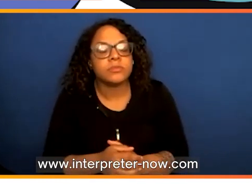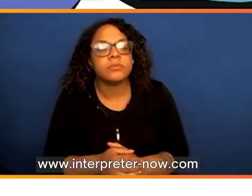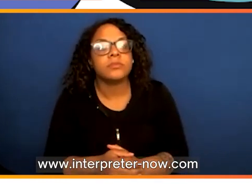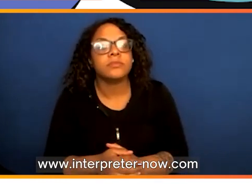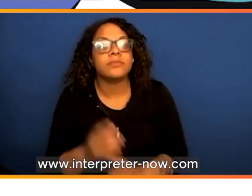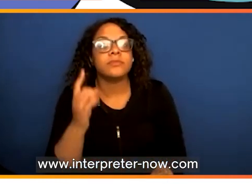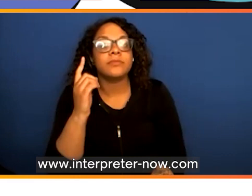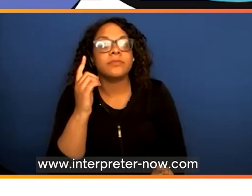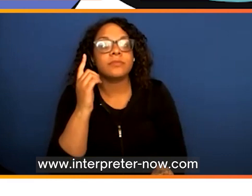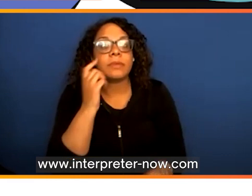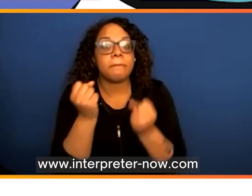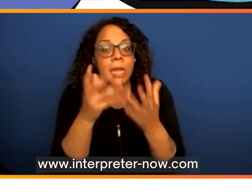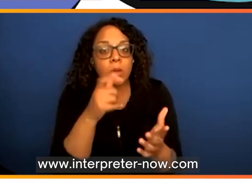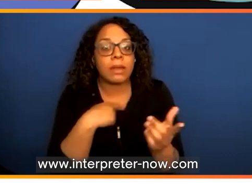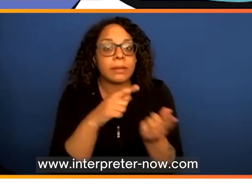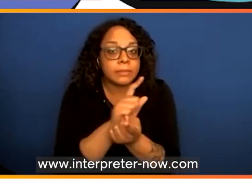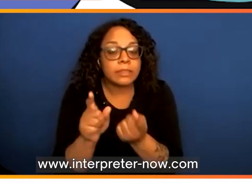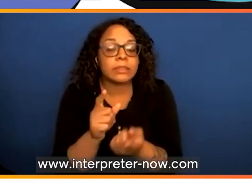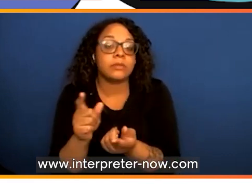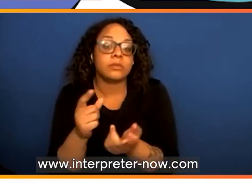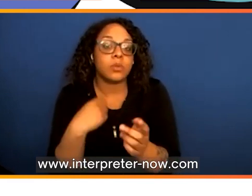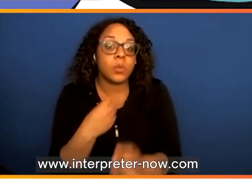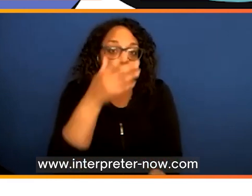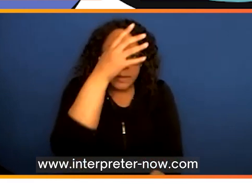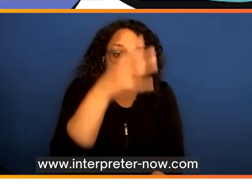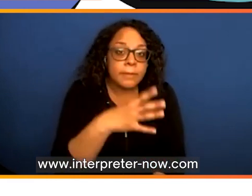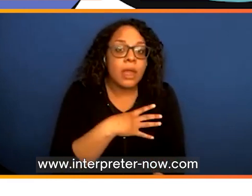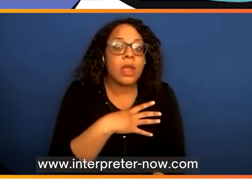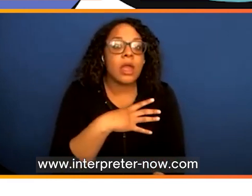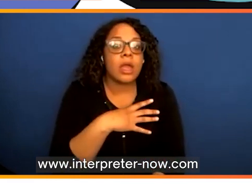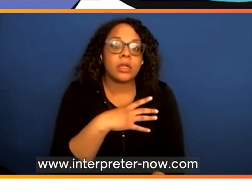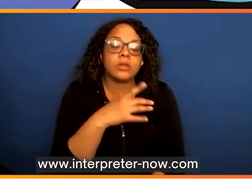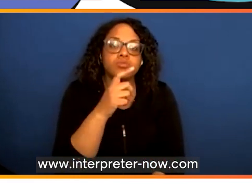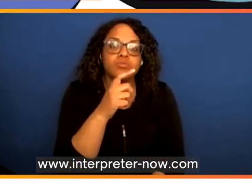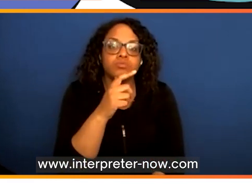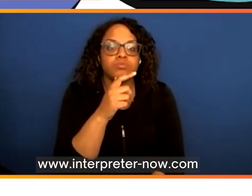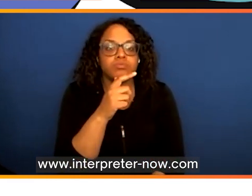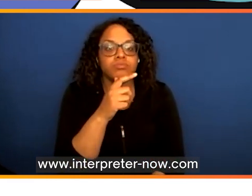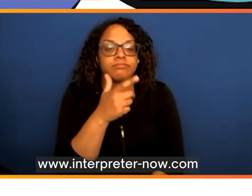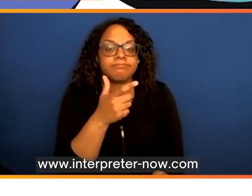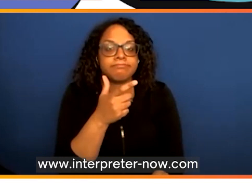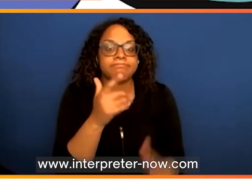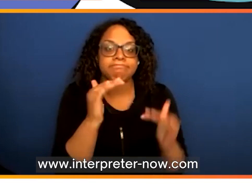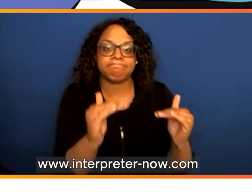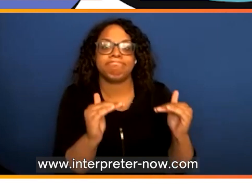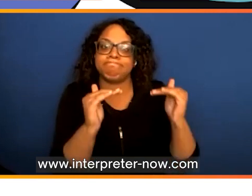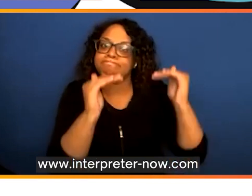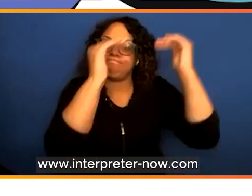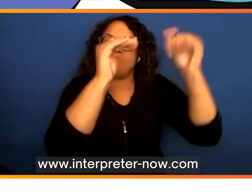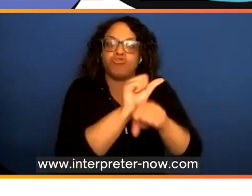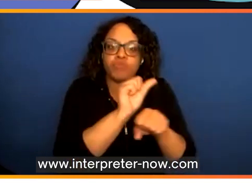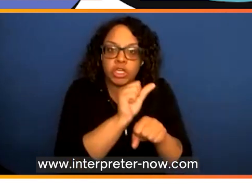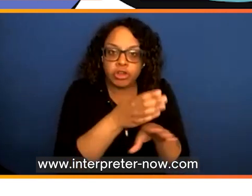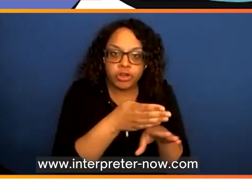White men who are well-advanced in their careers, they are often challenged by the fear of saying